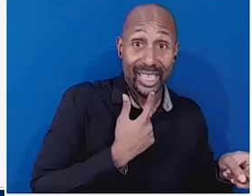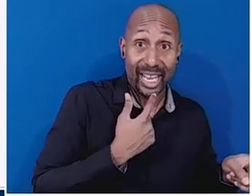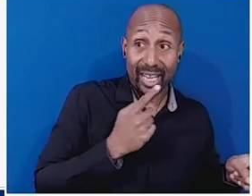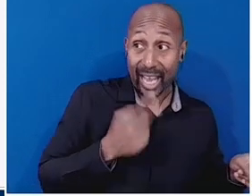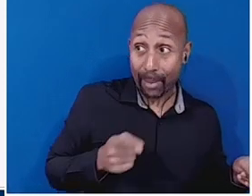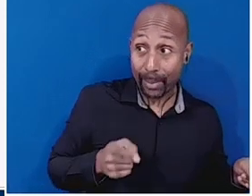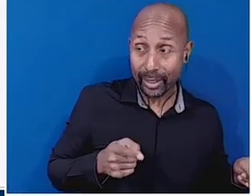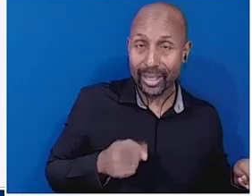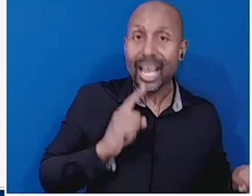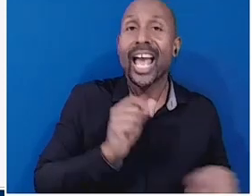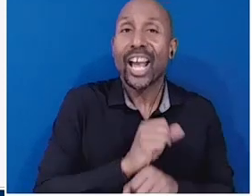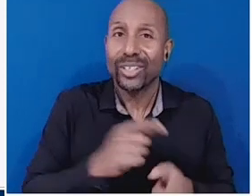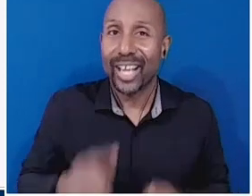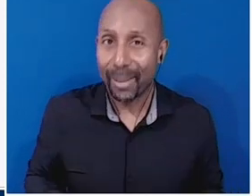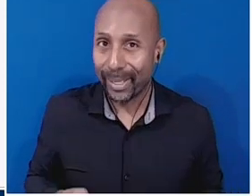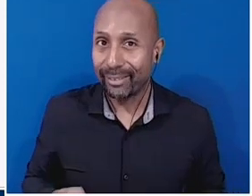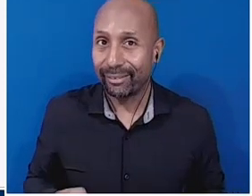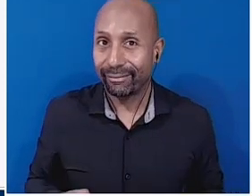Thank you. Laura, do you wanna hop in?